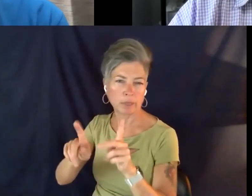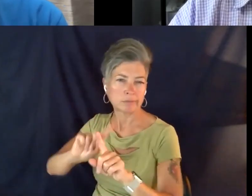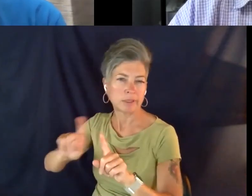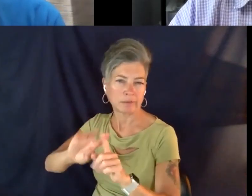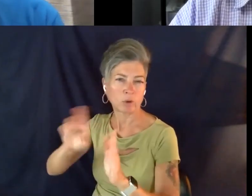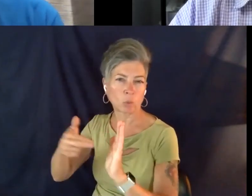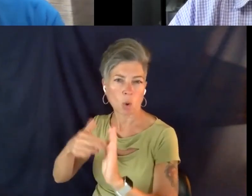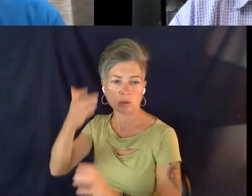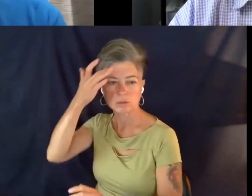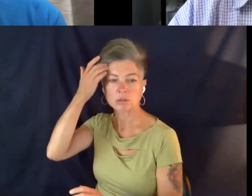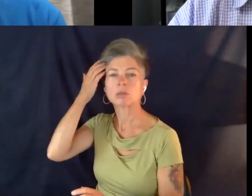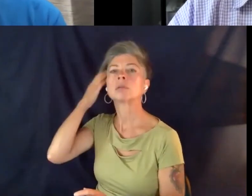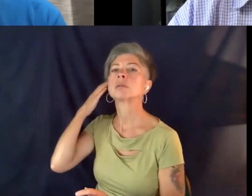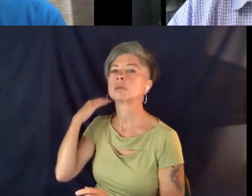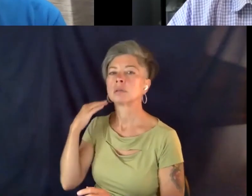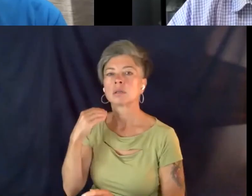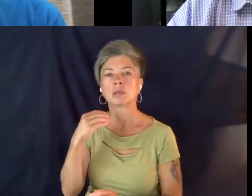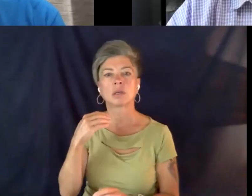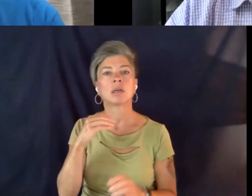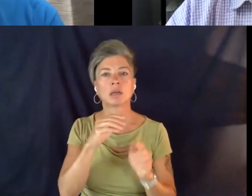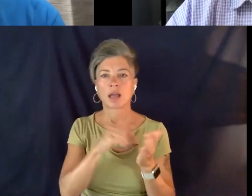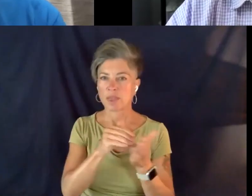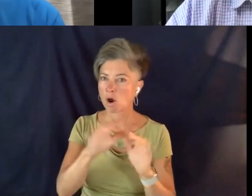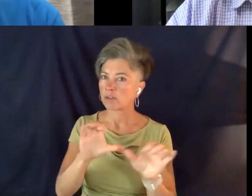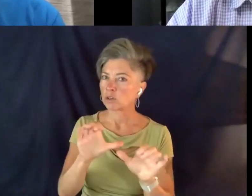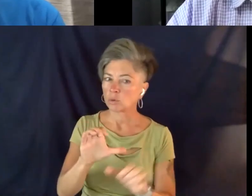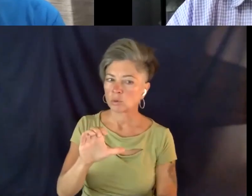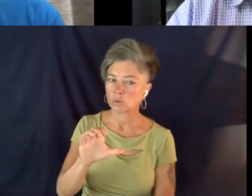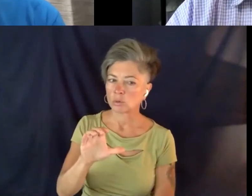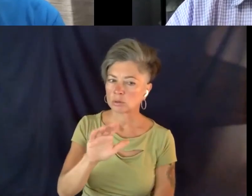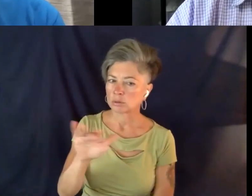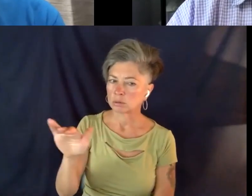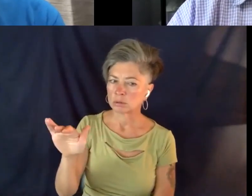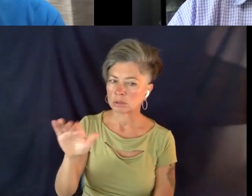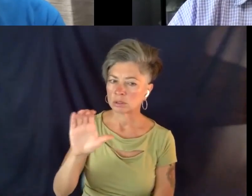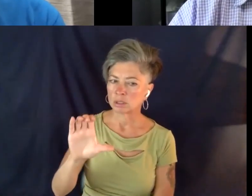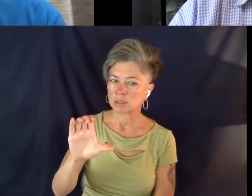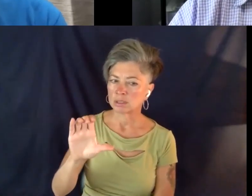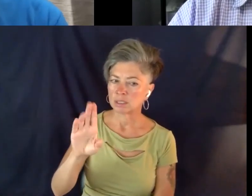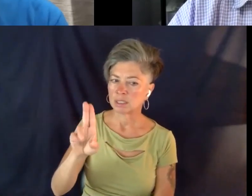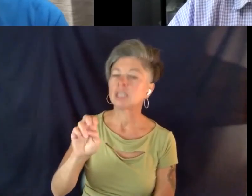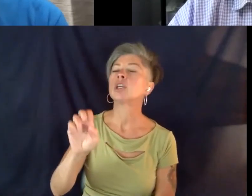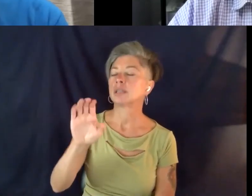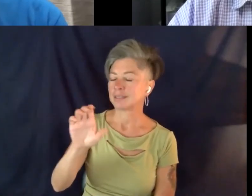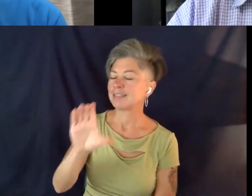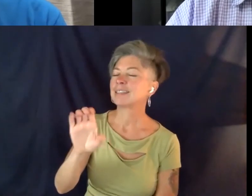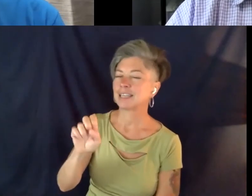And they oftentimes do CEs and stuff like that, so that's another bonus. So another question in the chat is